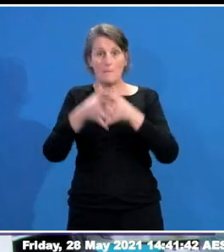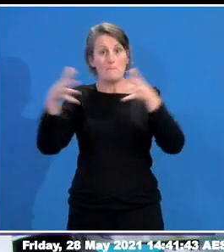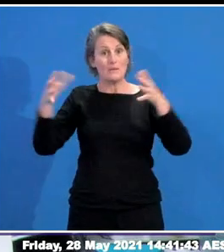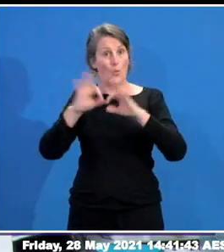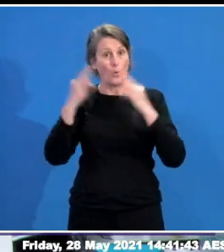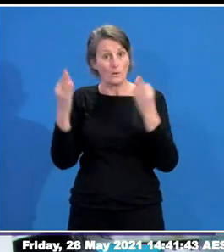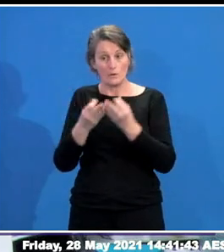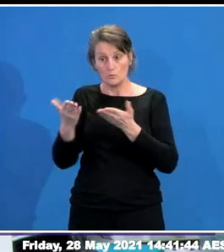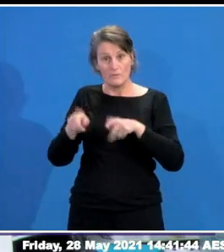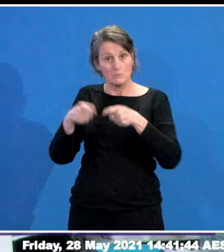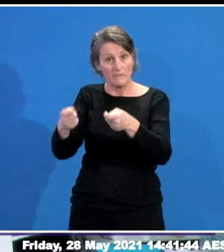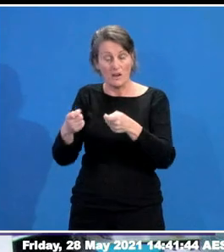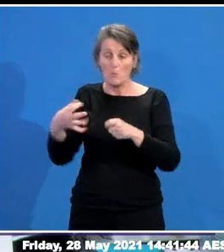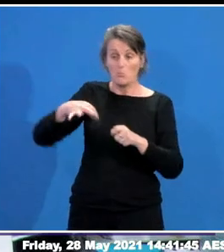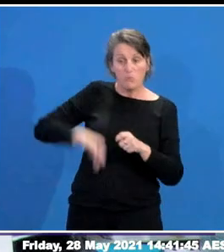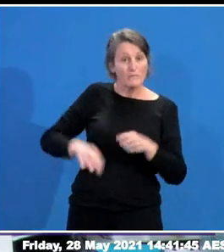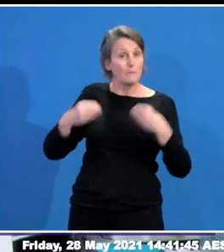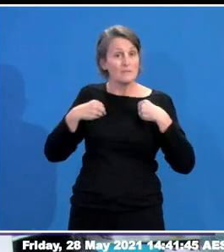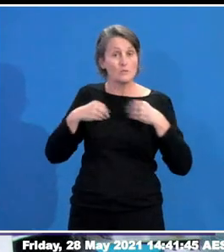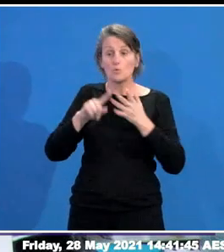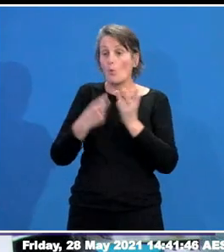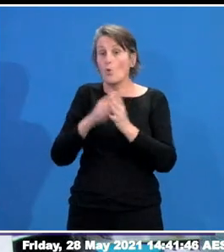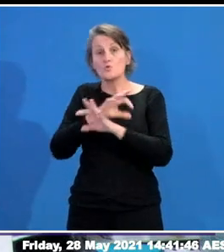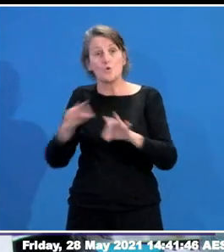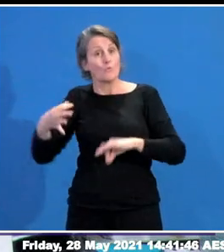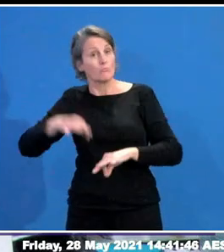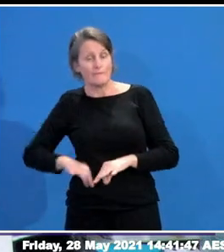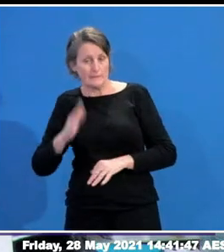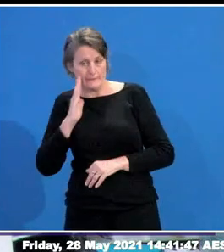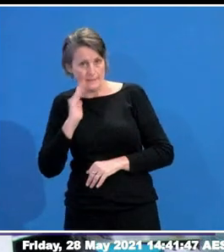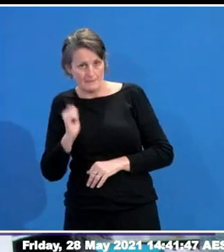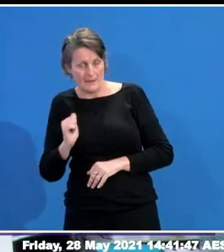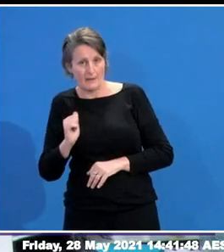or otherwise, could be governed by a board that has no people with